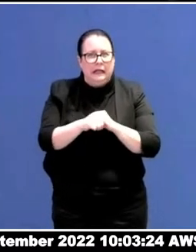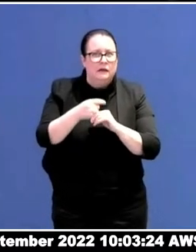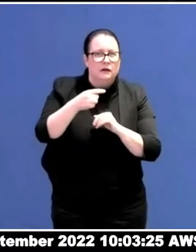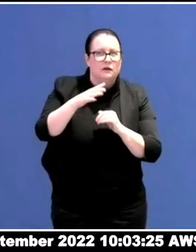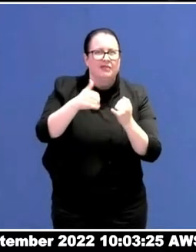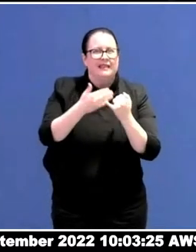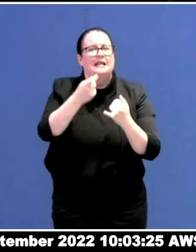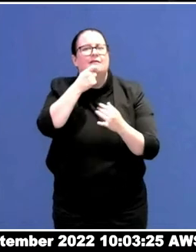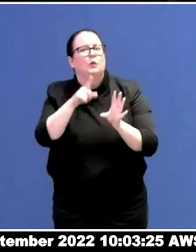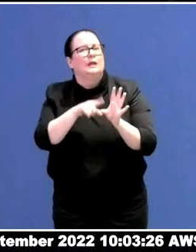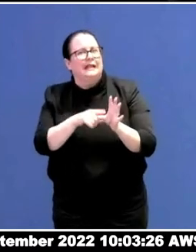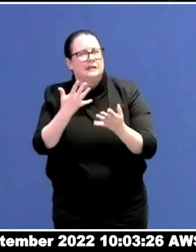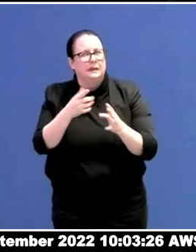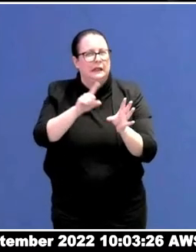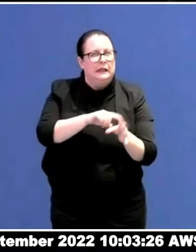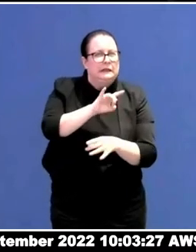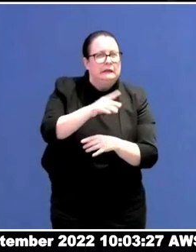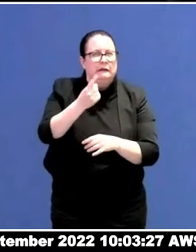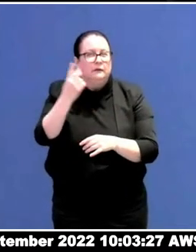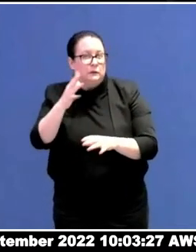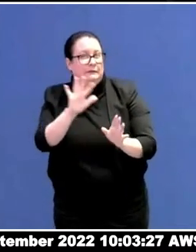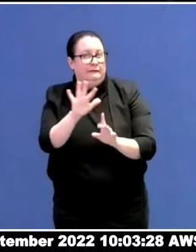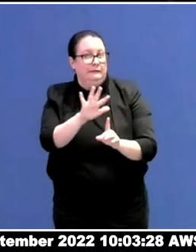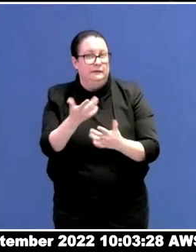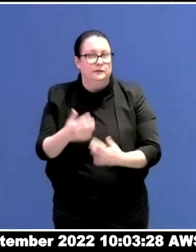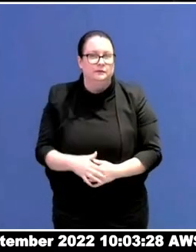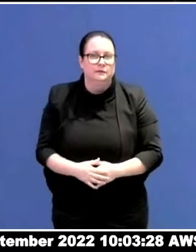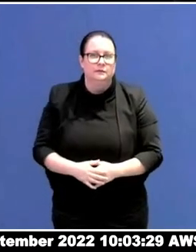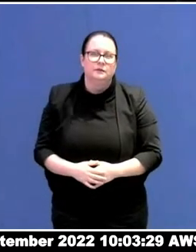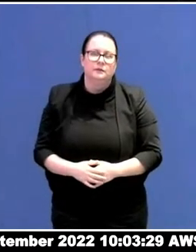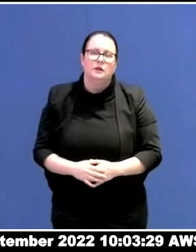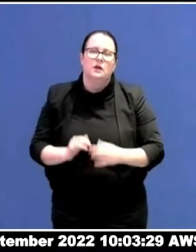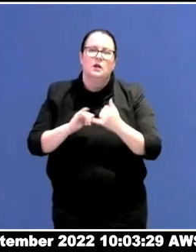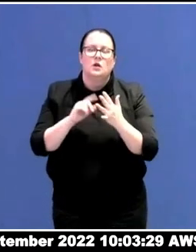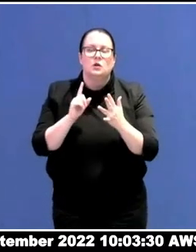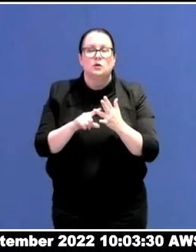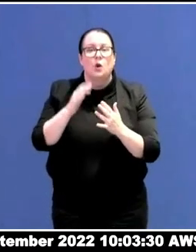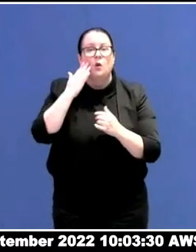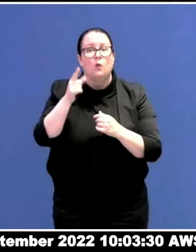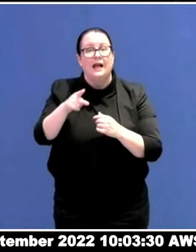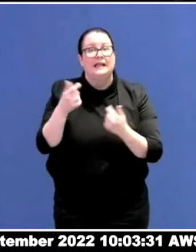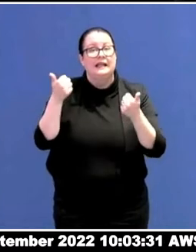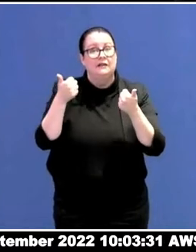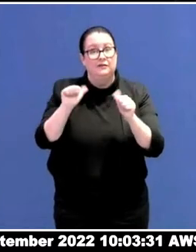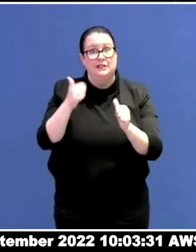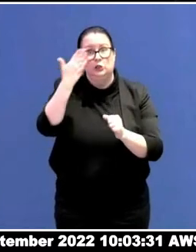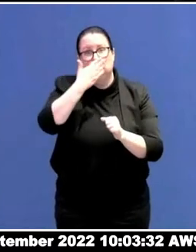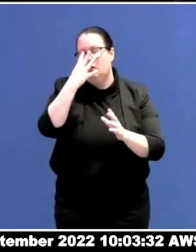That's correct. MR GRIFFIN: So, when Aaron ceased going to school, what was his